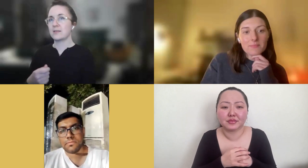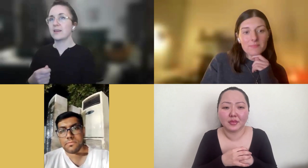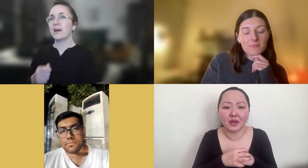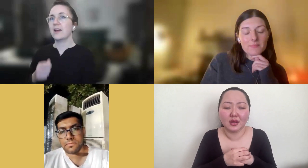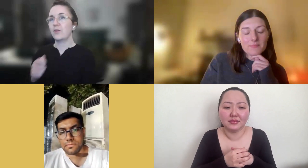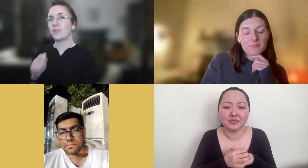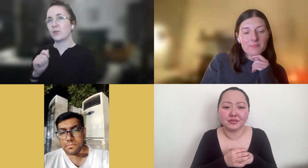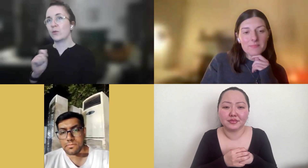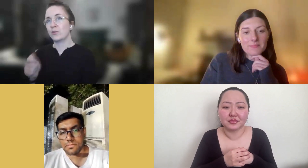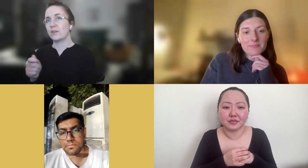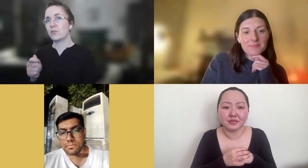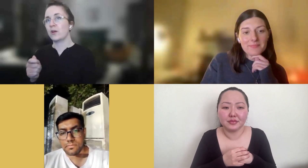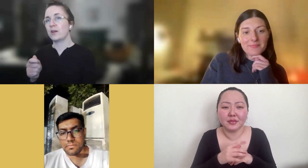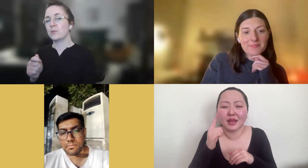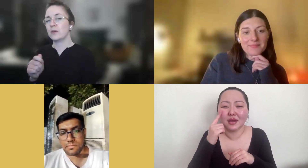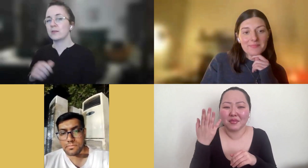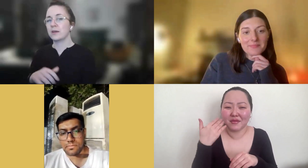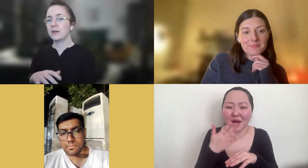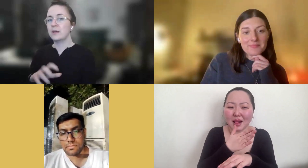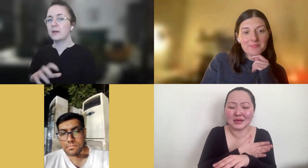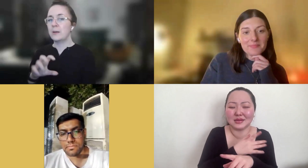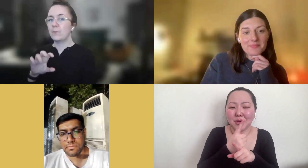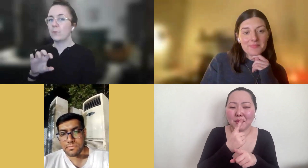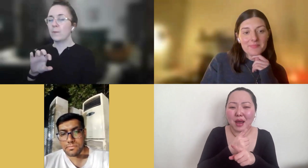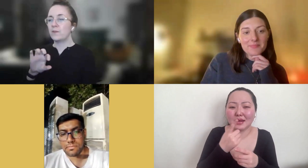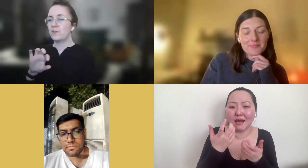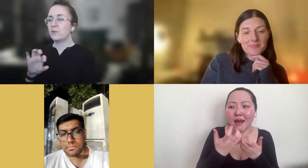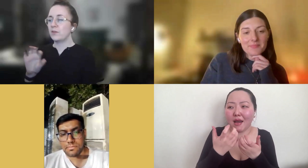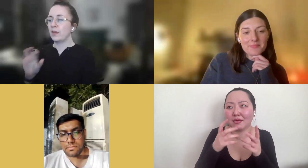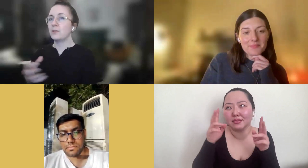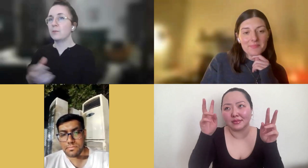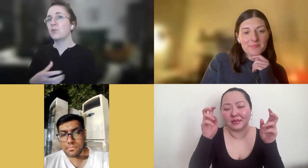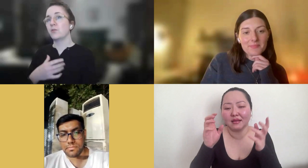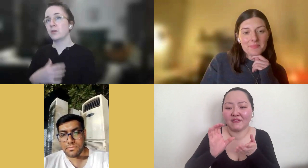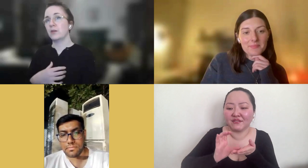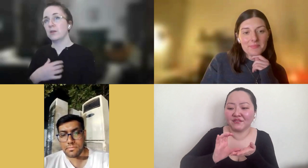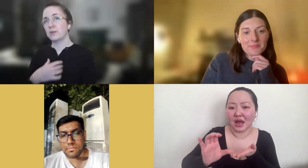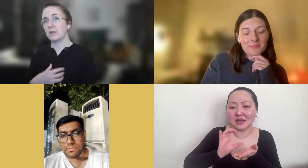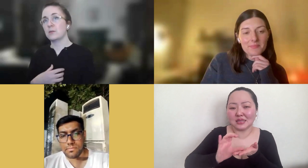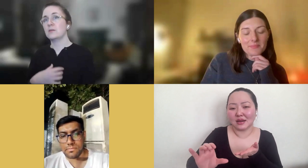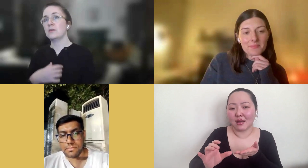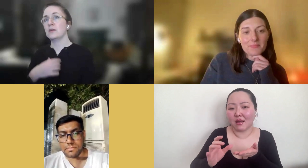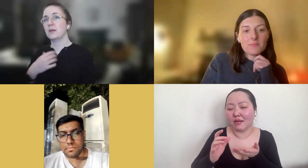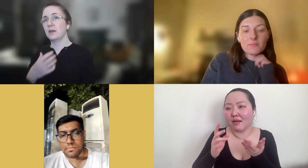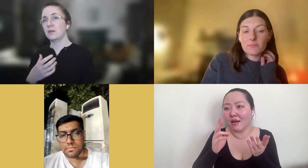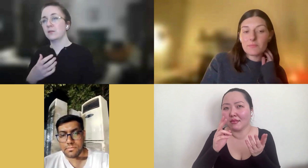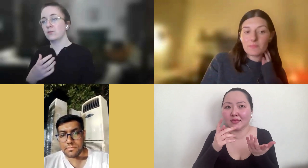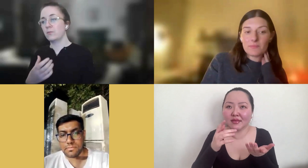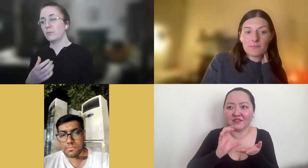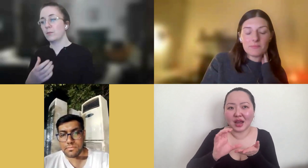sexy. I know it sounds like an awful phrase but in terms of getting budget for accessibility and the